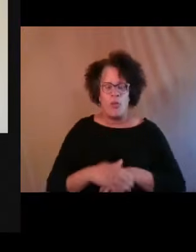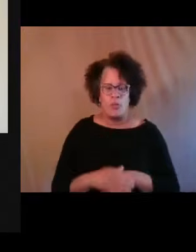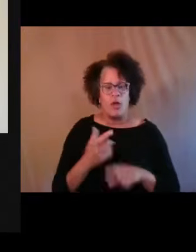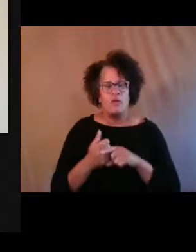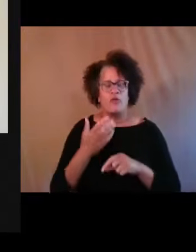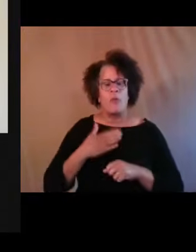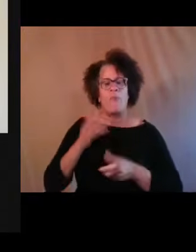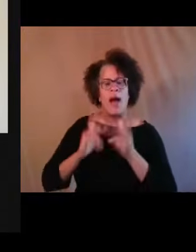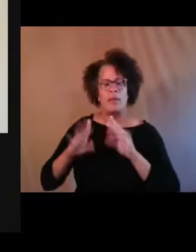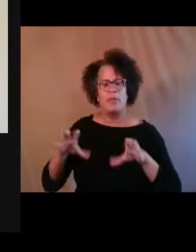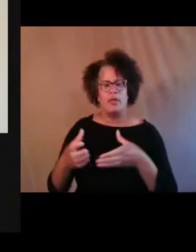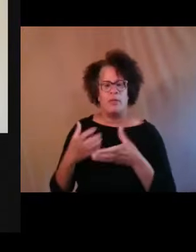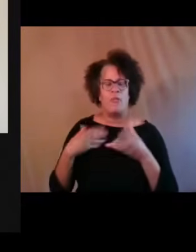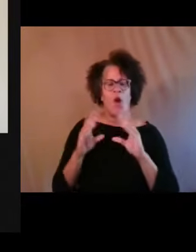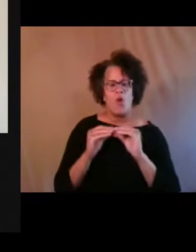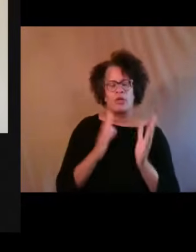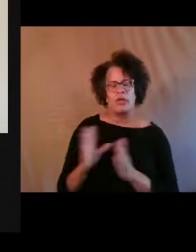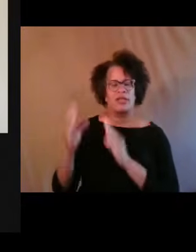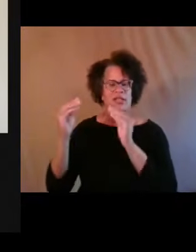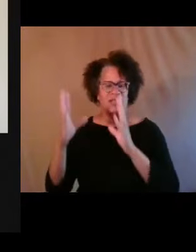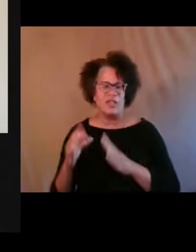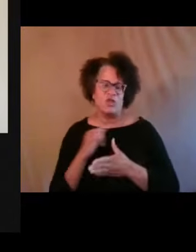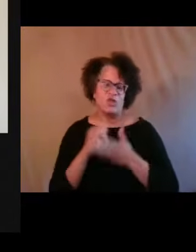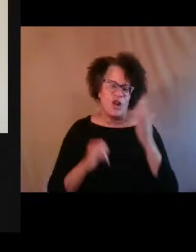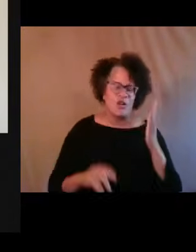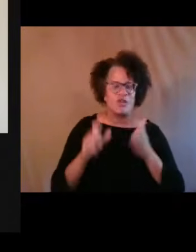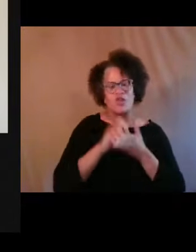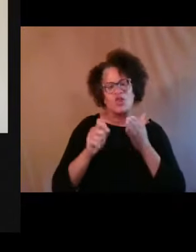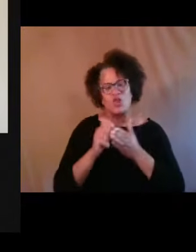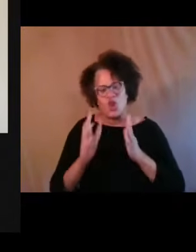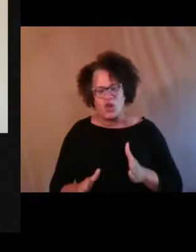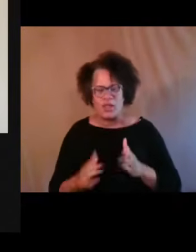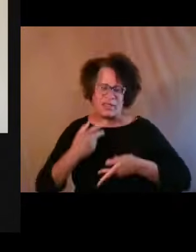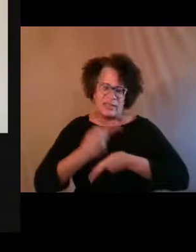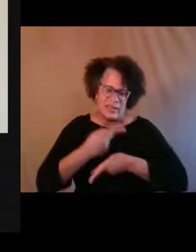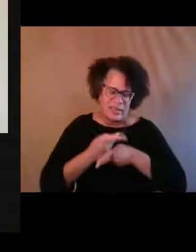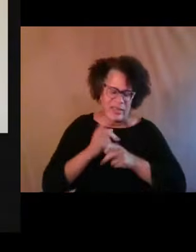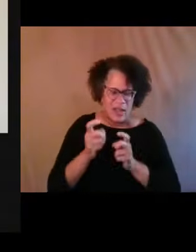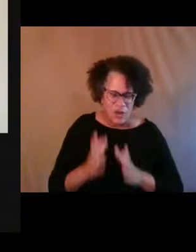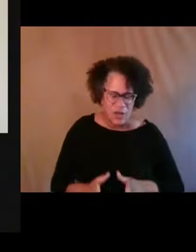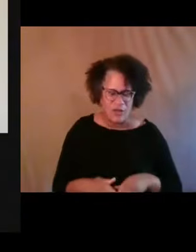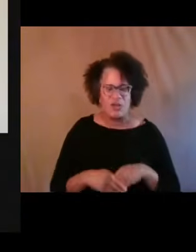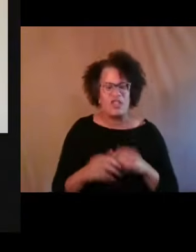my organizers, teachers, artists, journalists, caregivers, shift starters, dreamers,